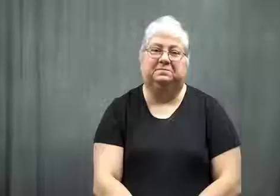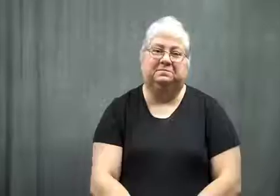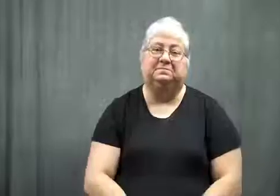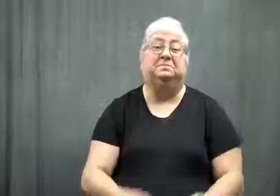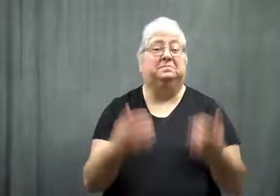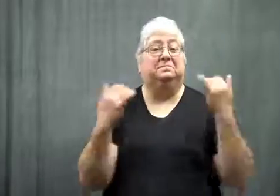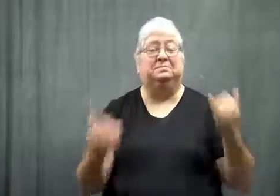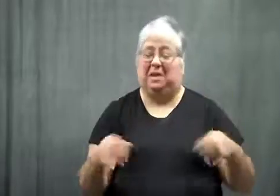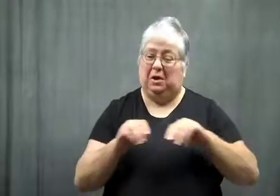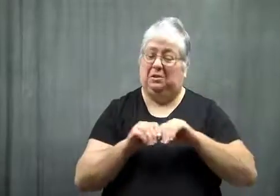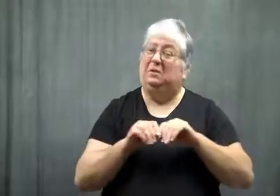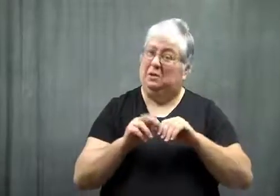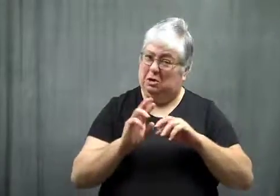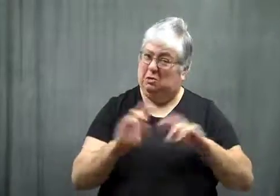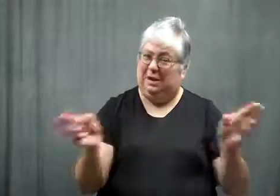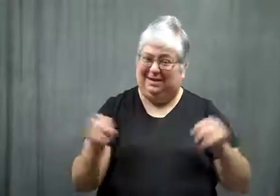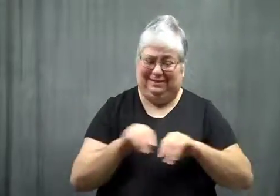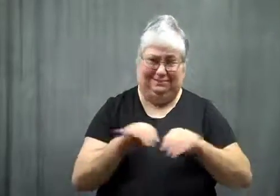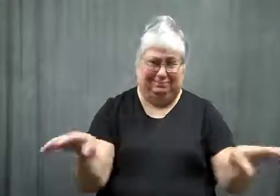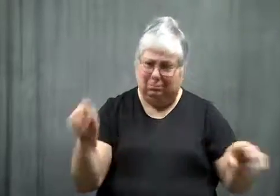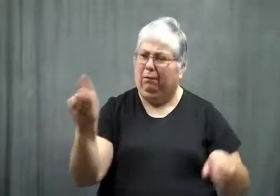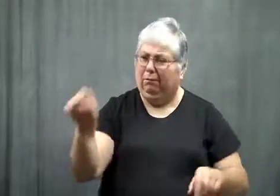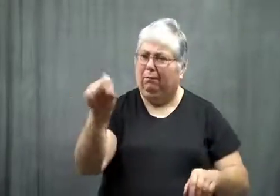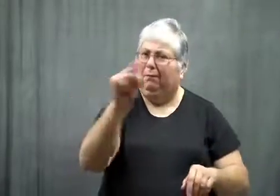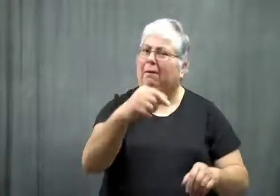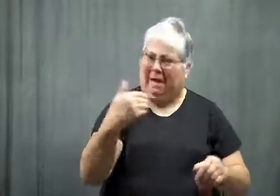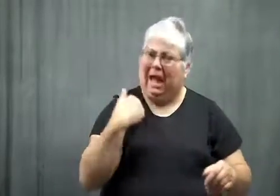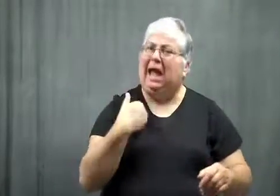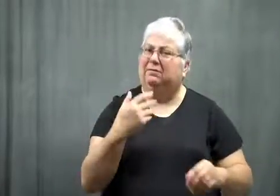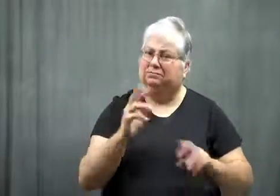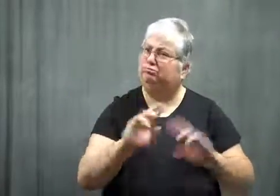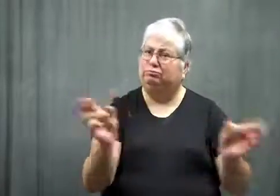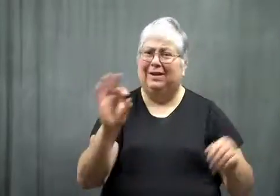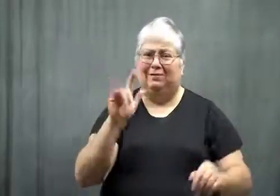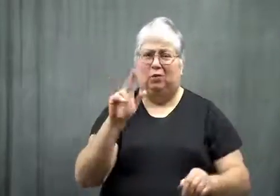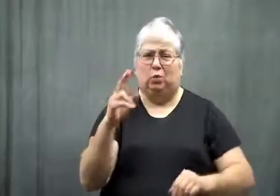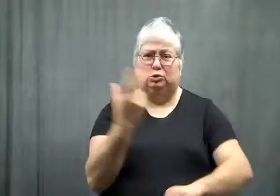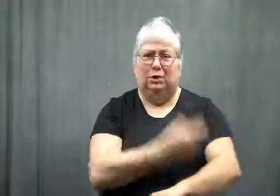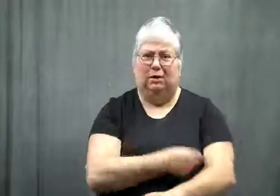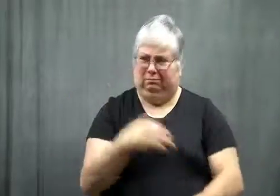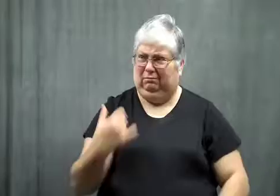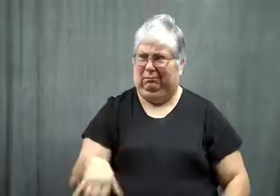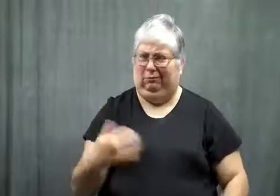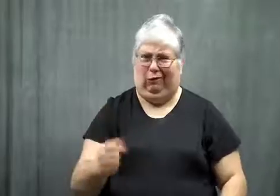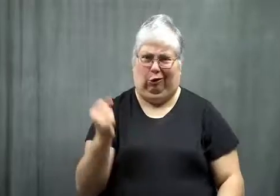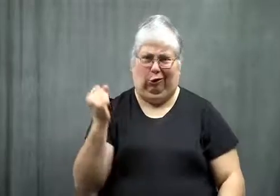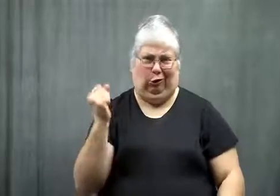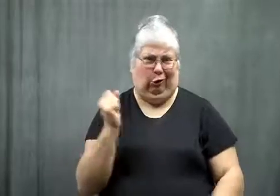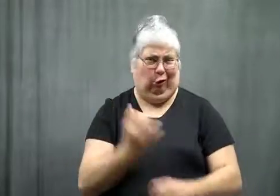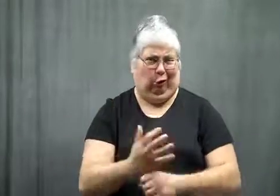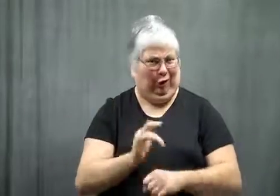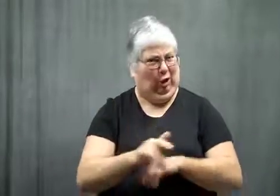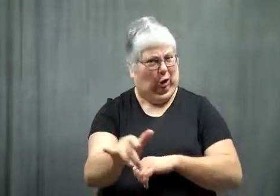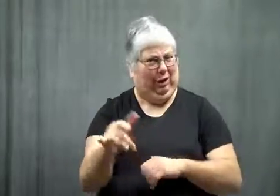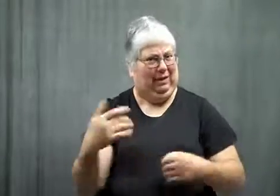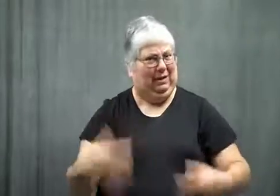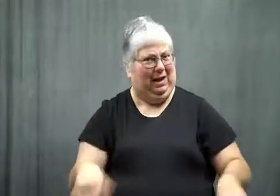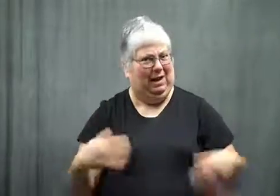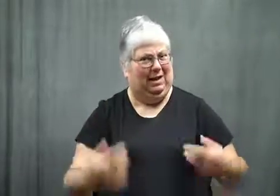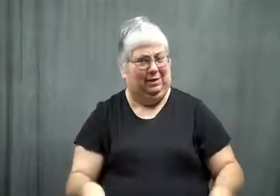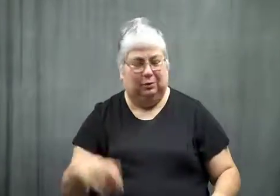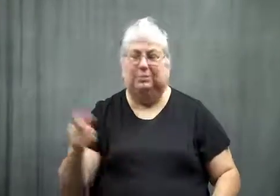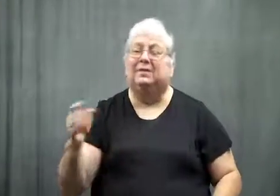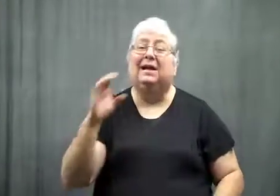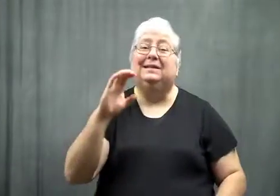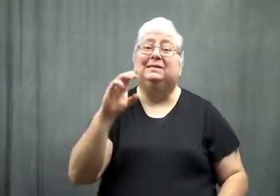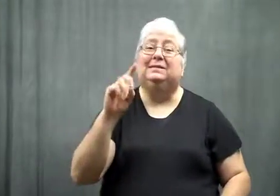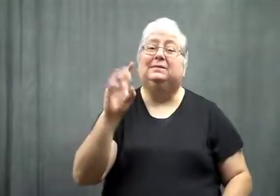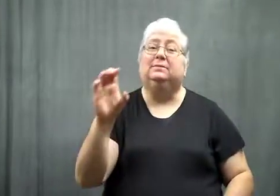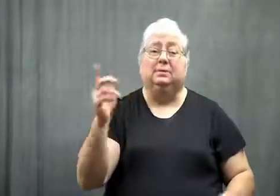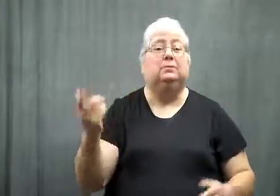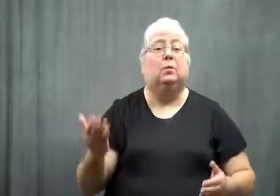The flu vaccine is available already, really early this year!